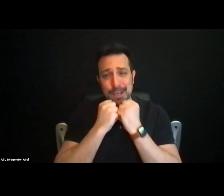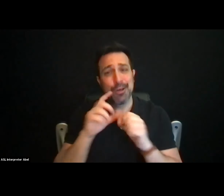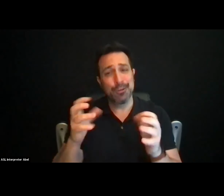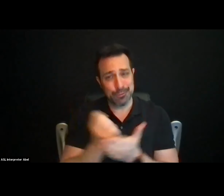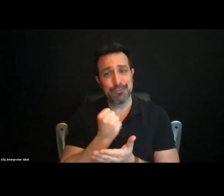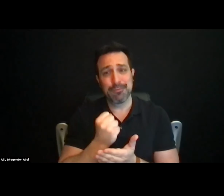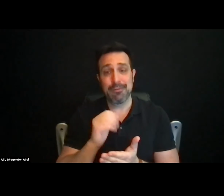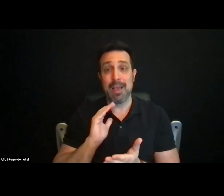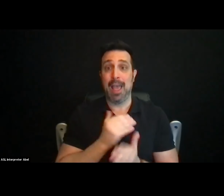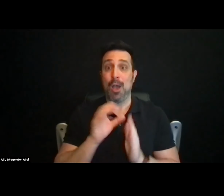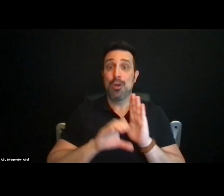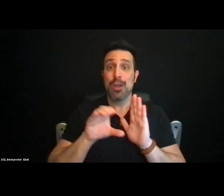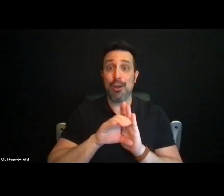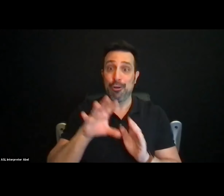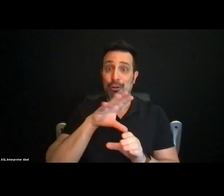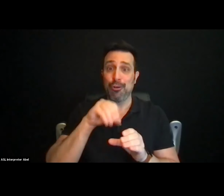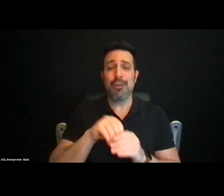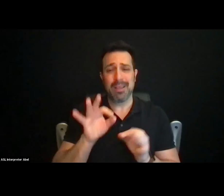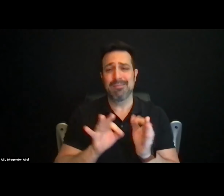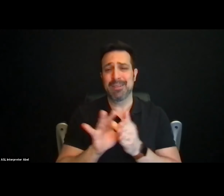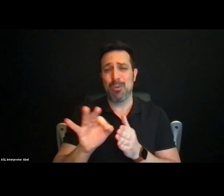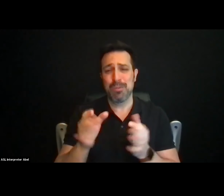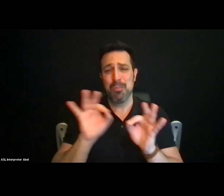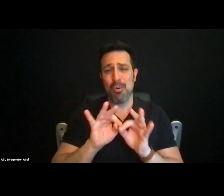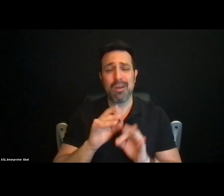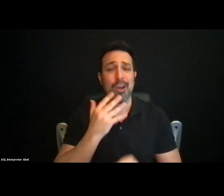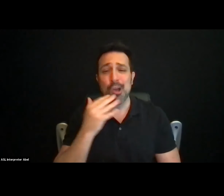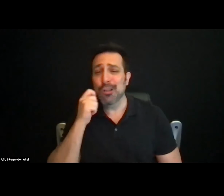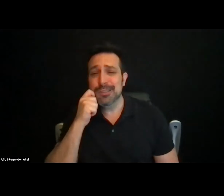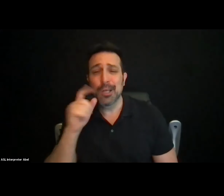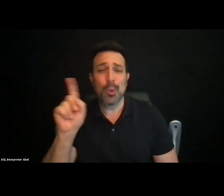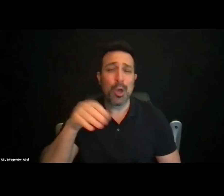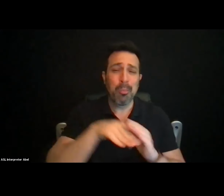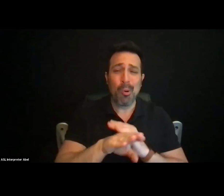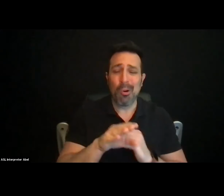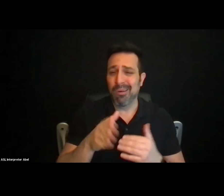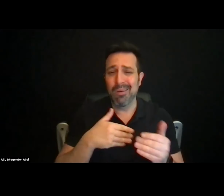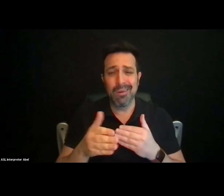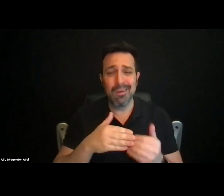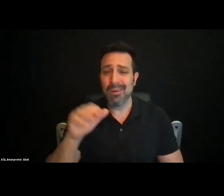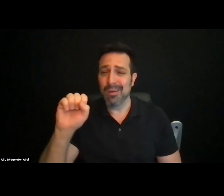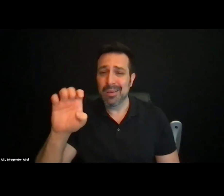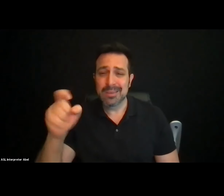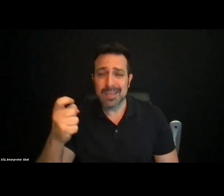every person and community has inherent value and dignity and deserves respect